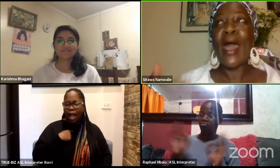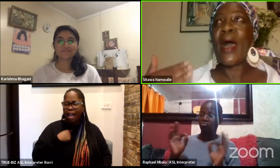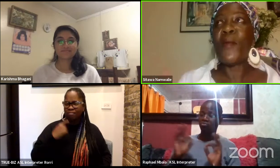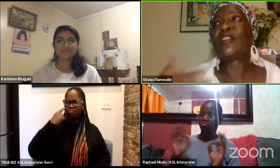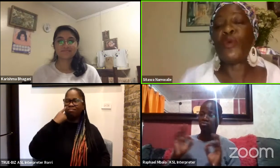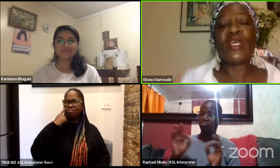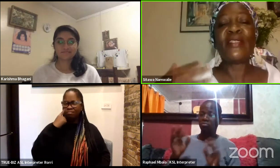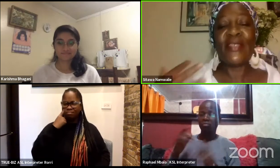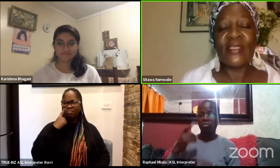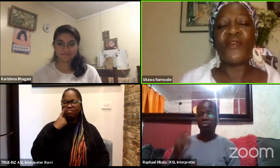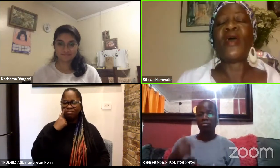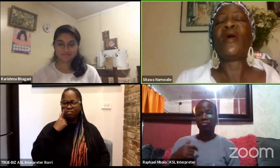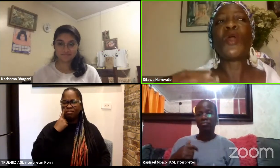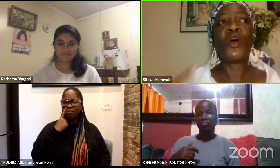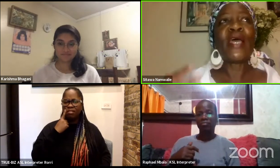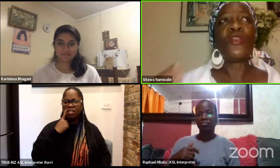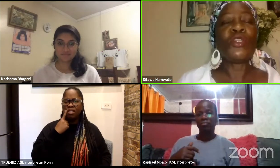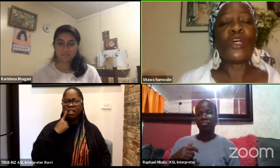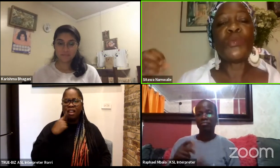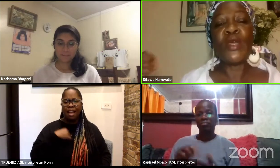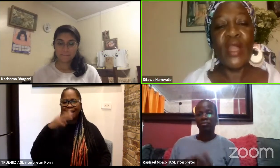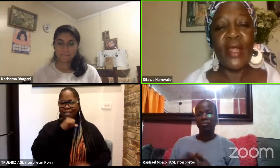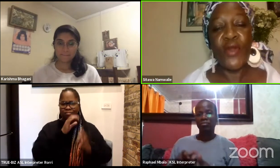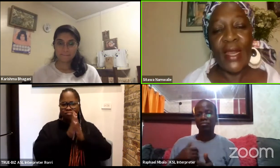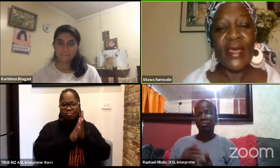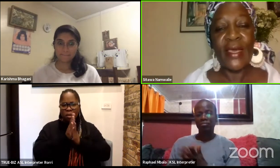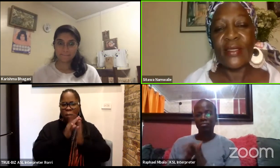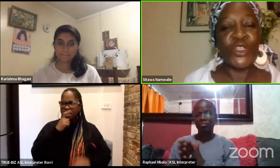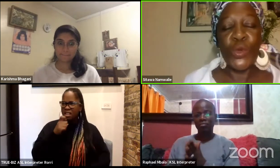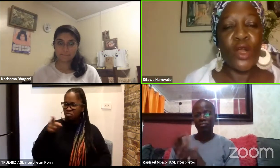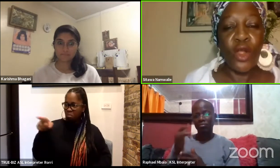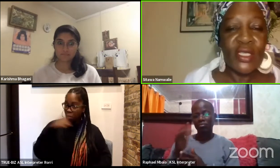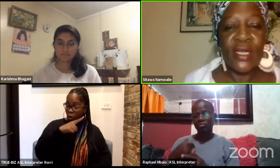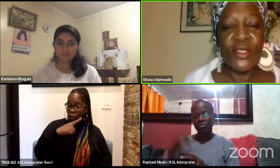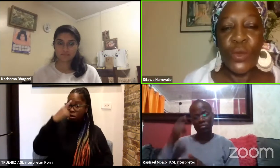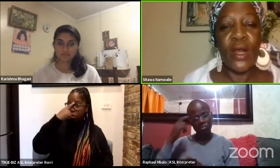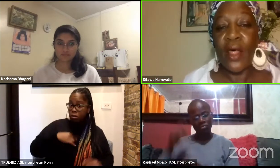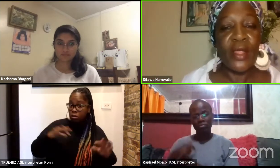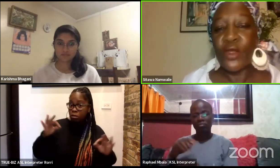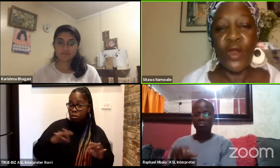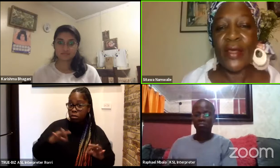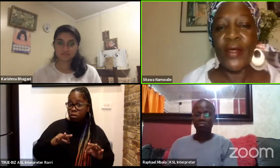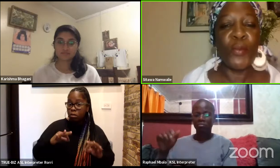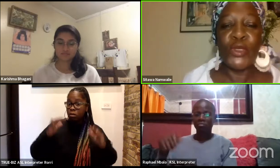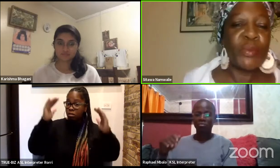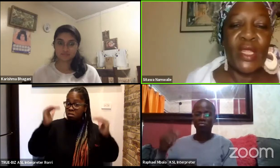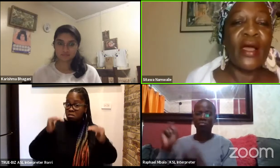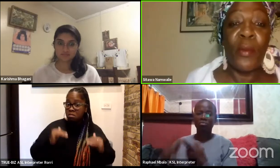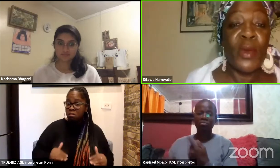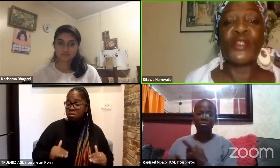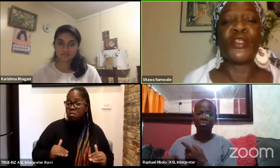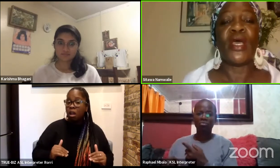I suppose the incentive, because I thought I was being relegated to a nonsense, to like you're putting me in the garbage.